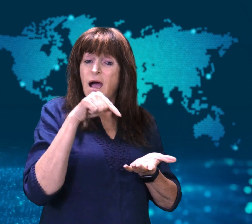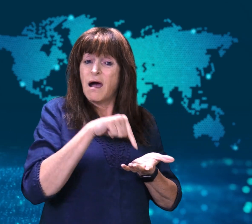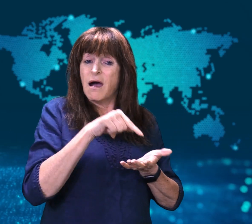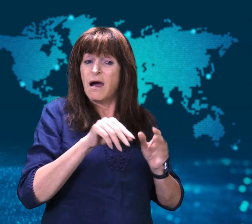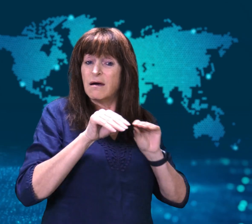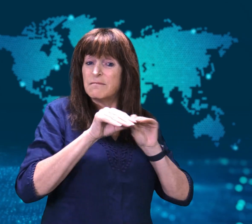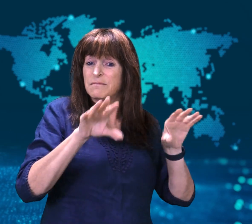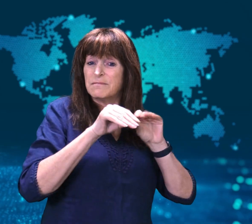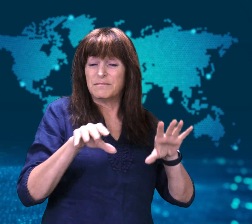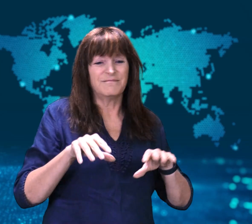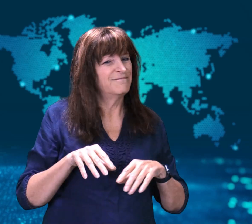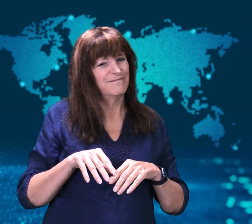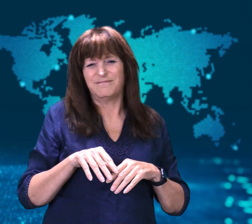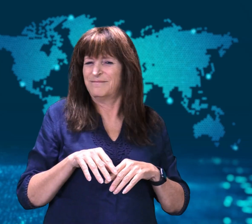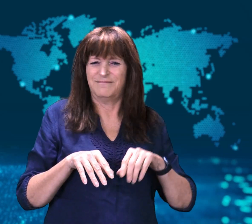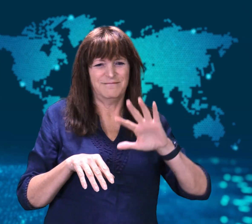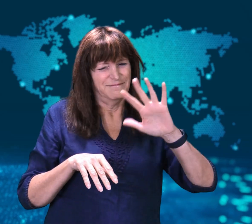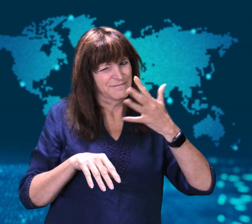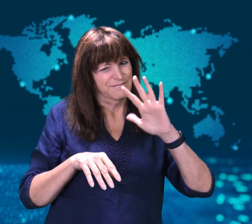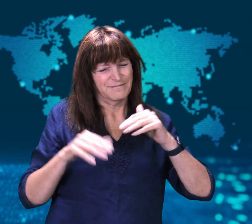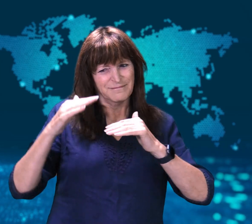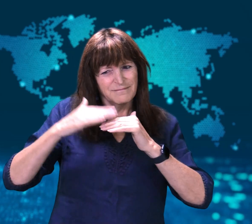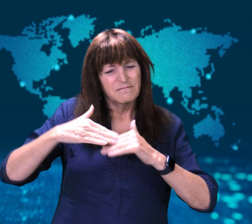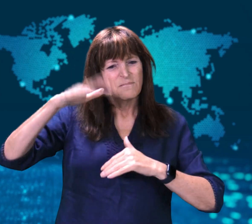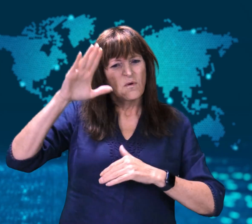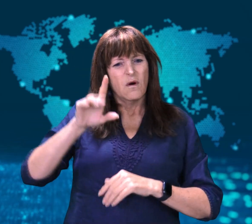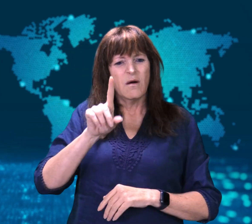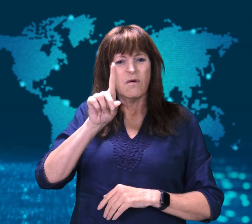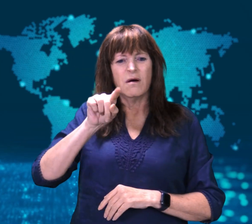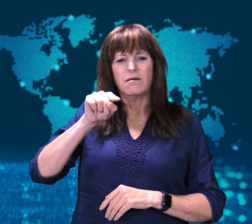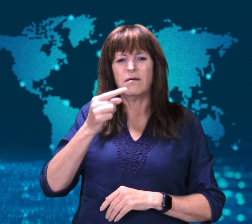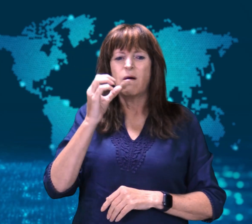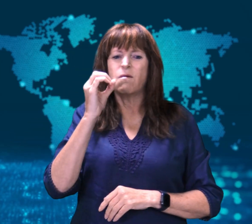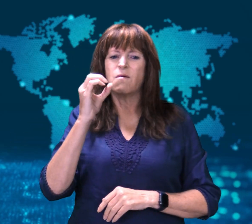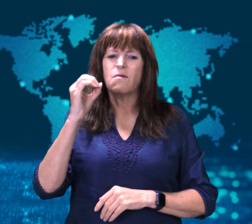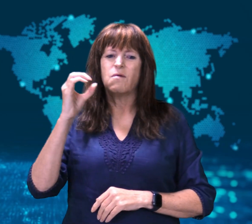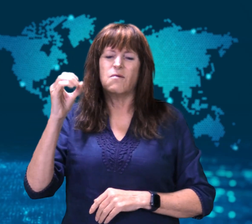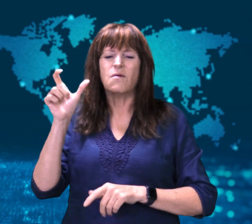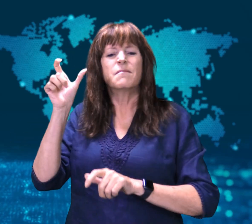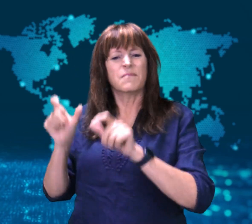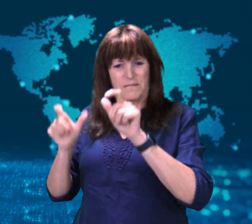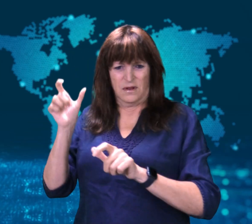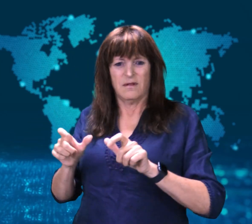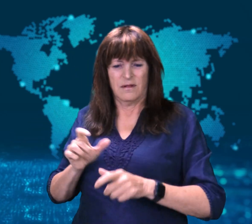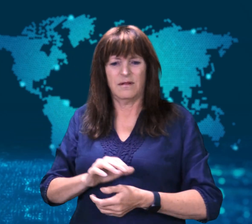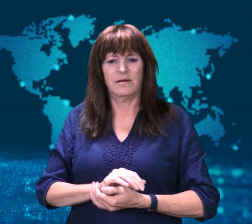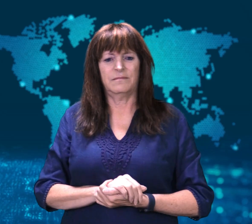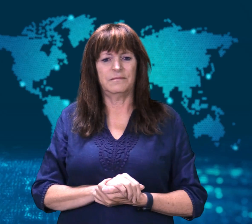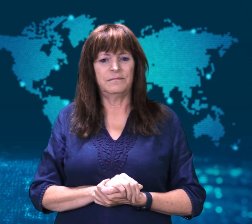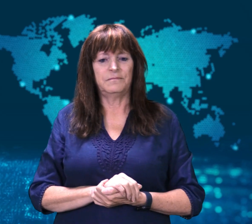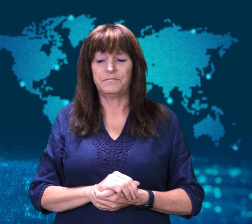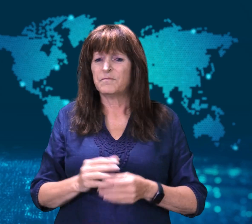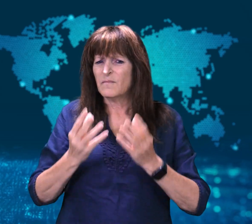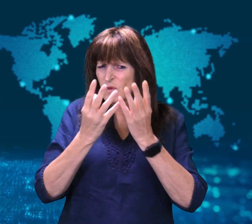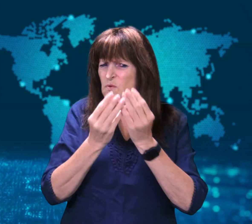but a news source claims the number is over 1,000.